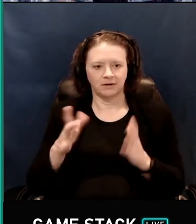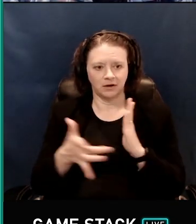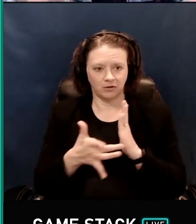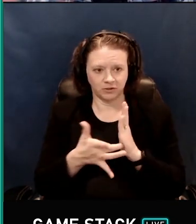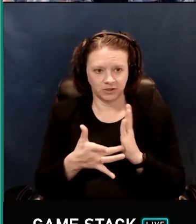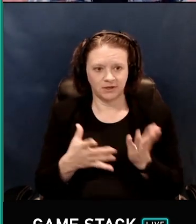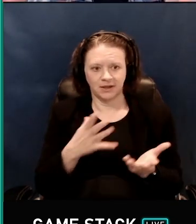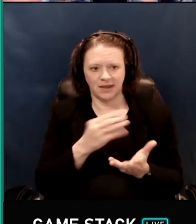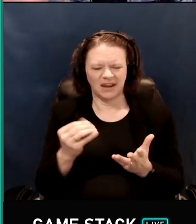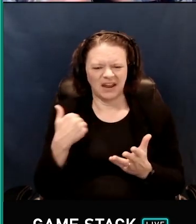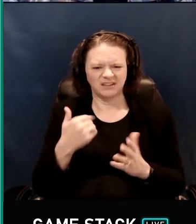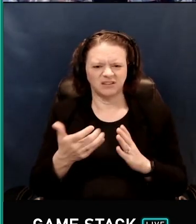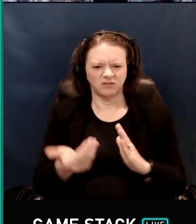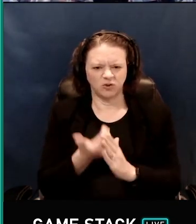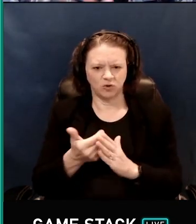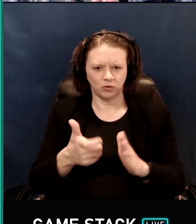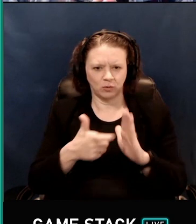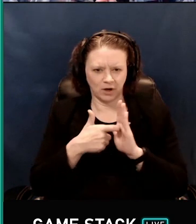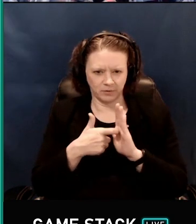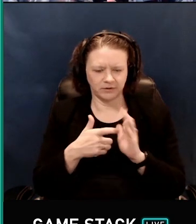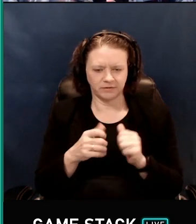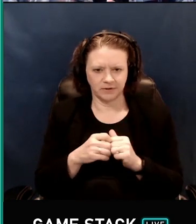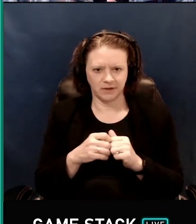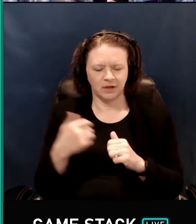Making a compression technology GPU friendly, as it were,